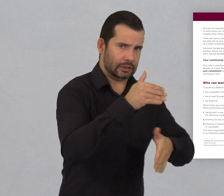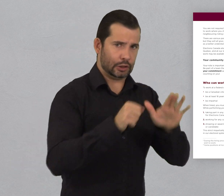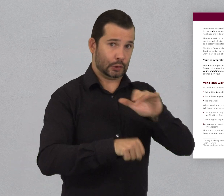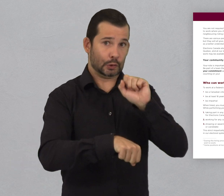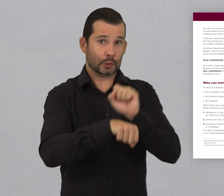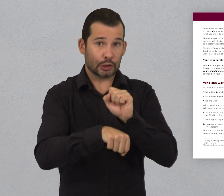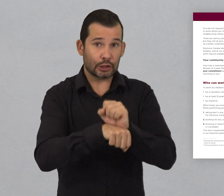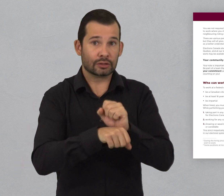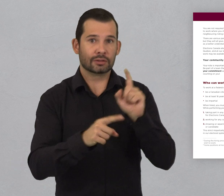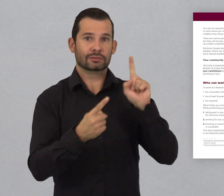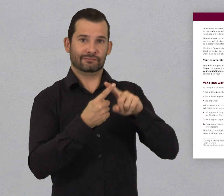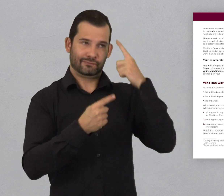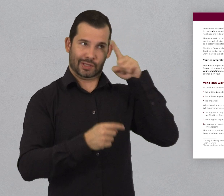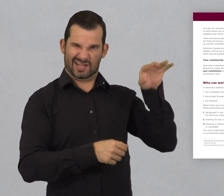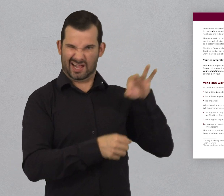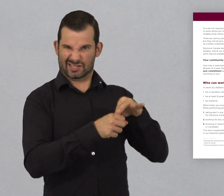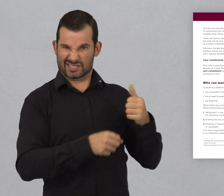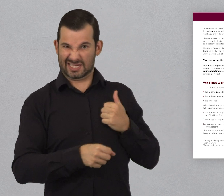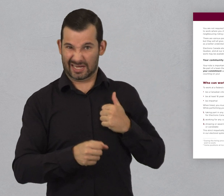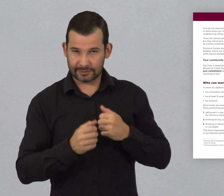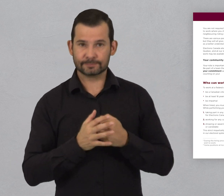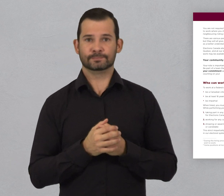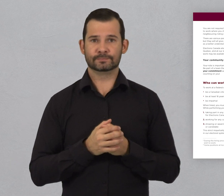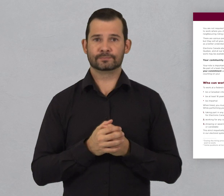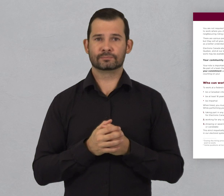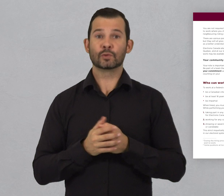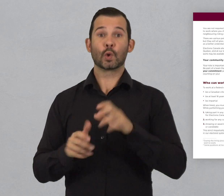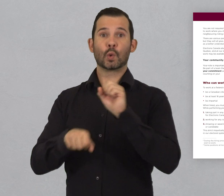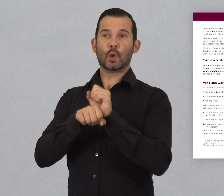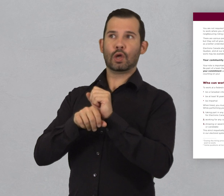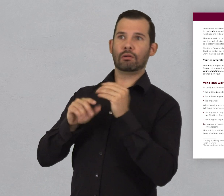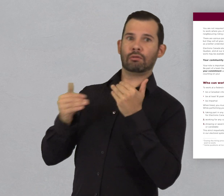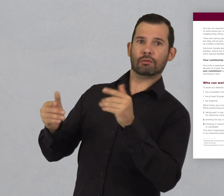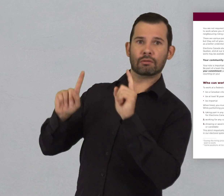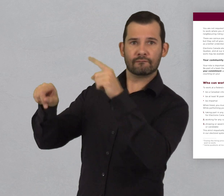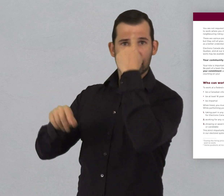activities from the beginning until the end of your work for Elections Canada